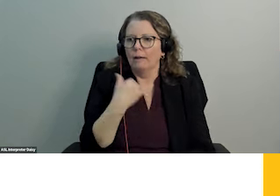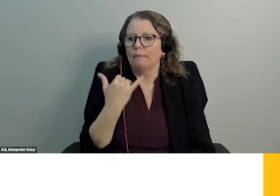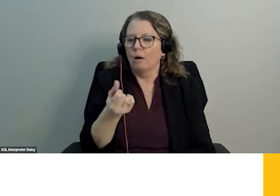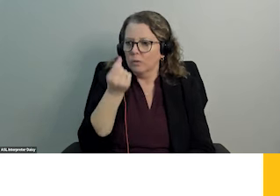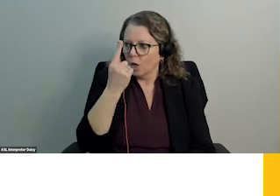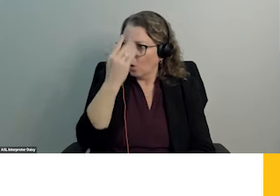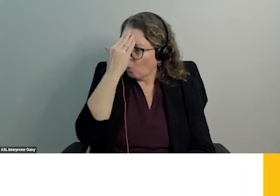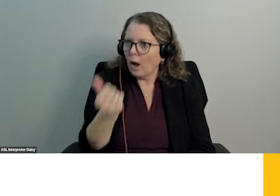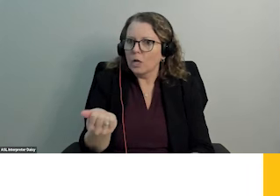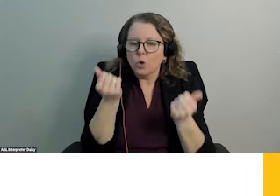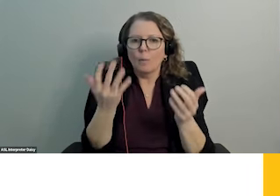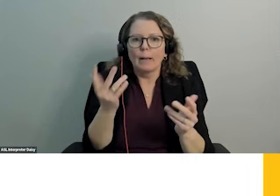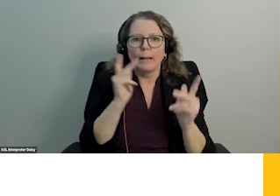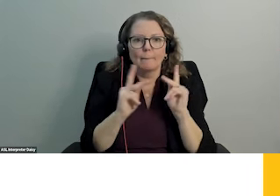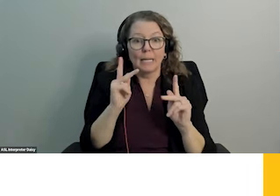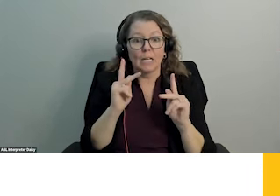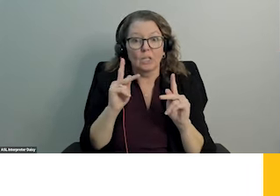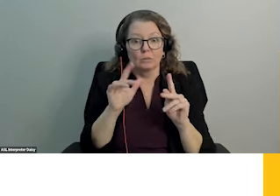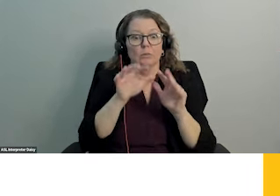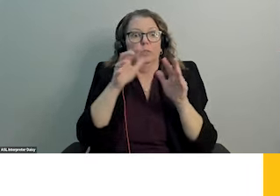and why it's personal to all of us on this call.